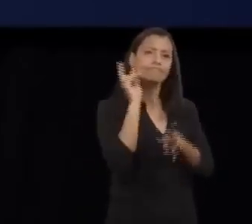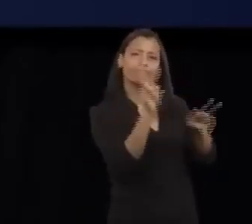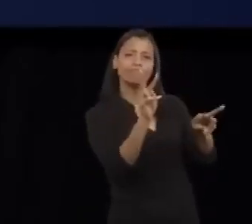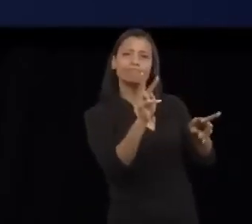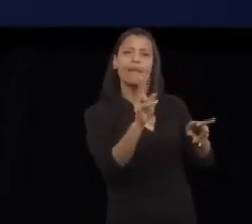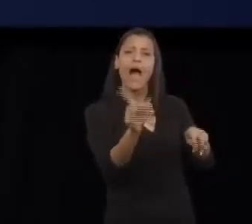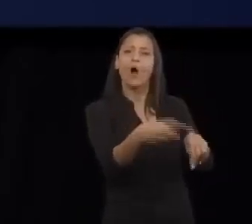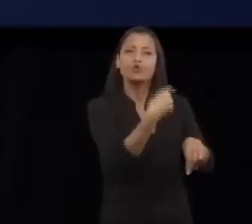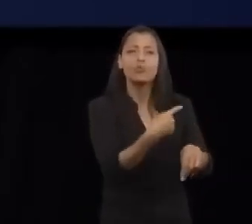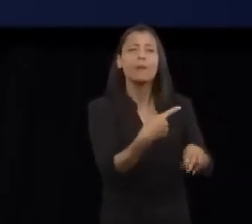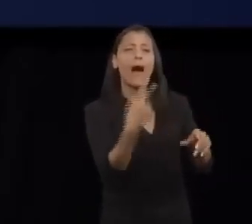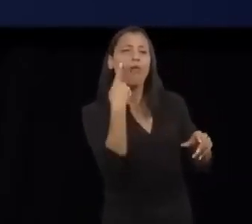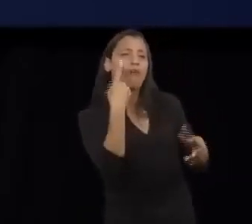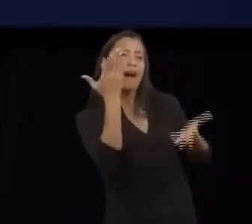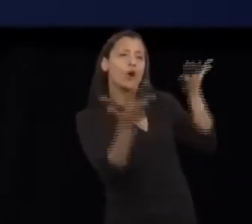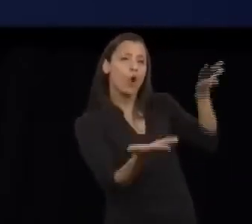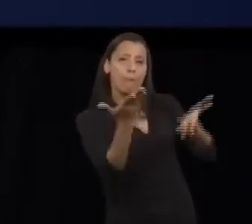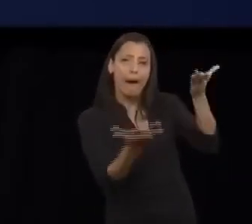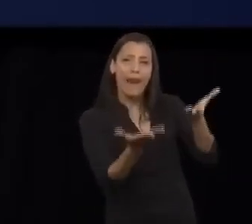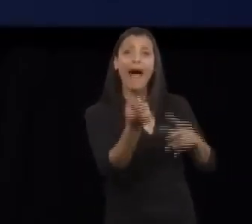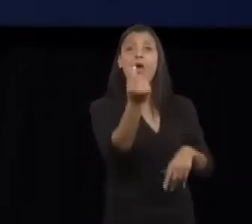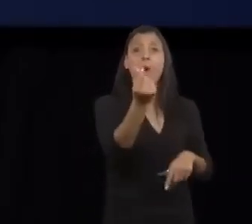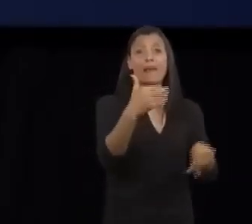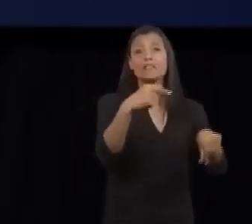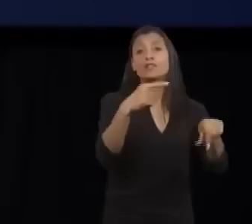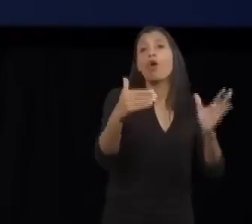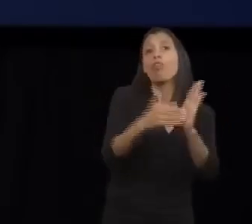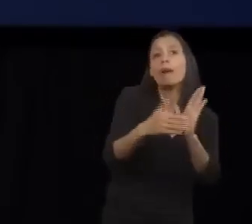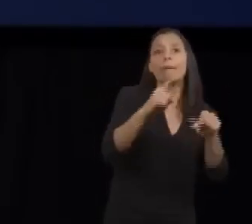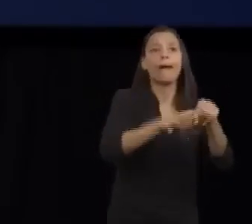if you, for example, looked at the model of Ramsey,